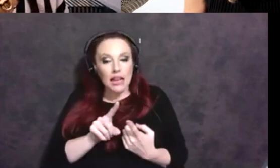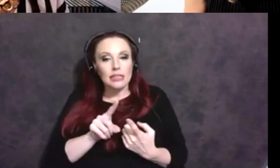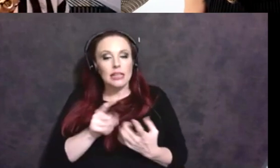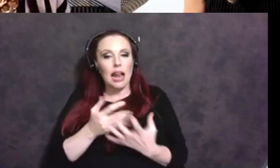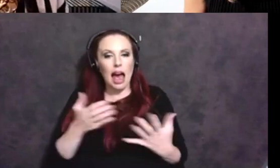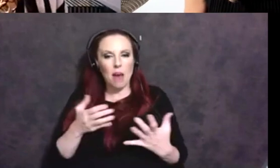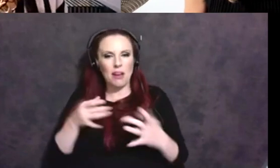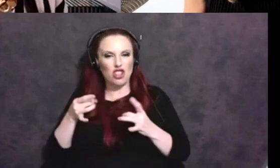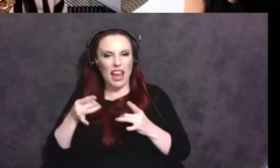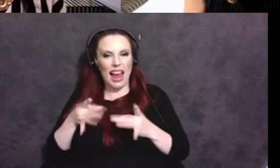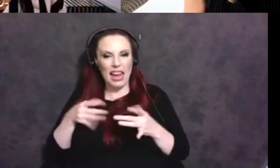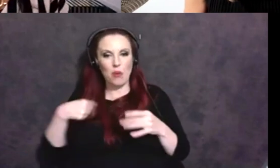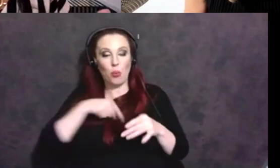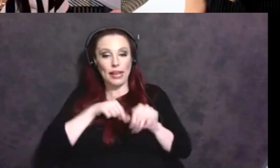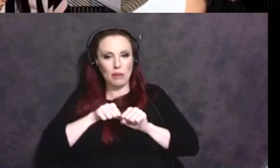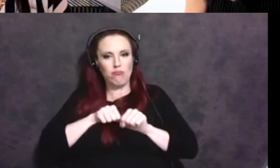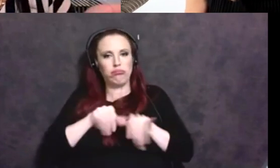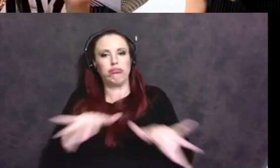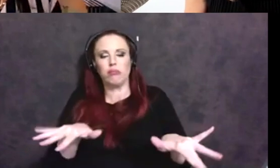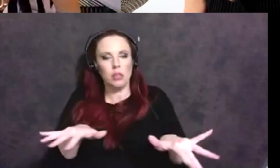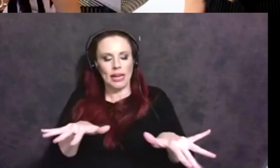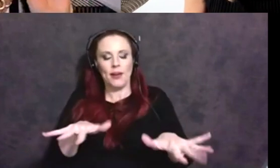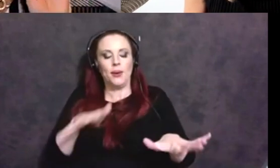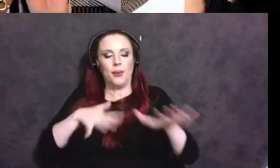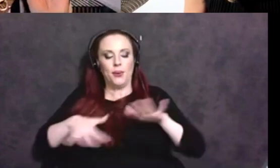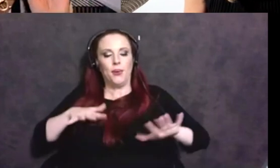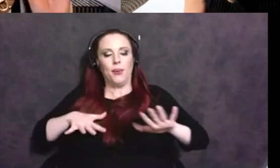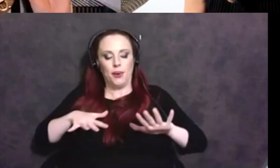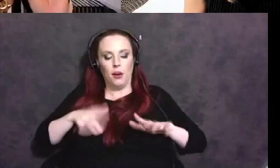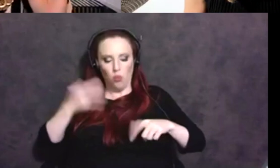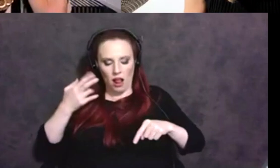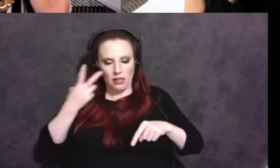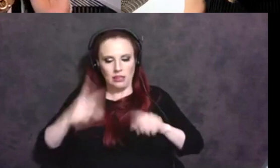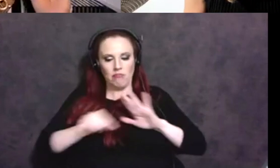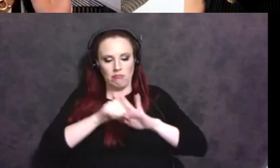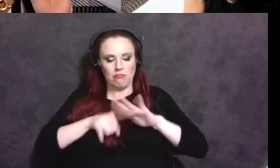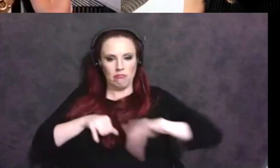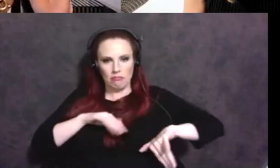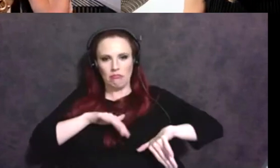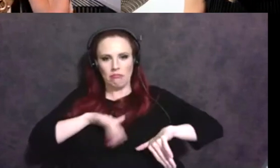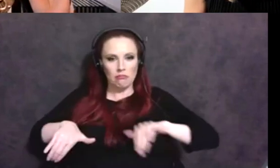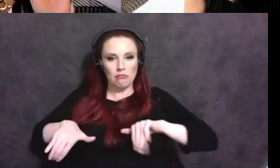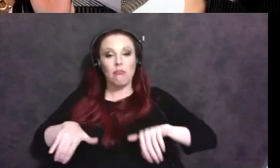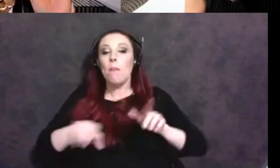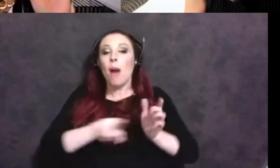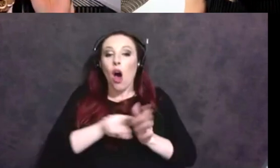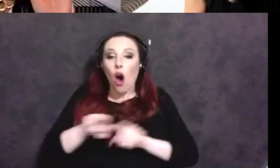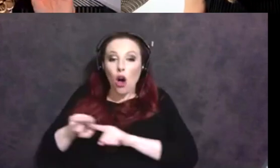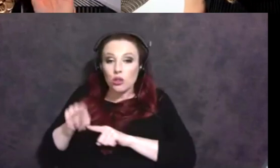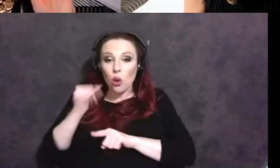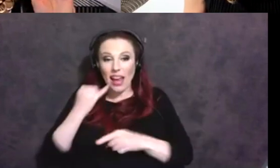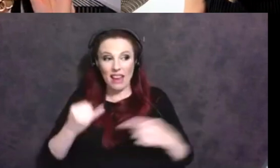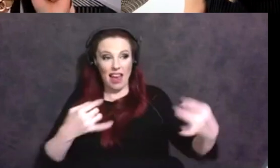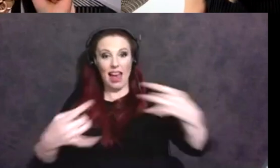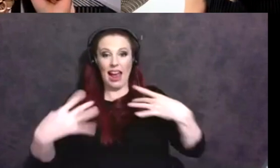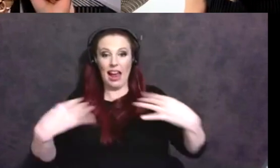your own proclivity to engage in bias behavior. We interrupt, lesson the amount of hate we